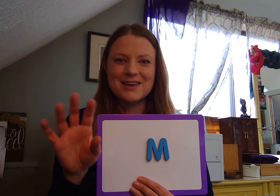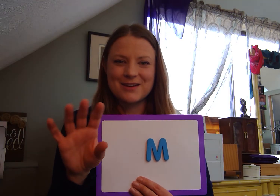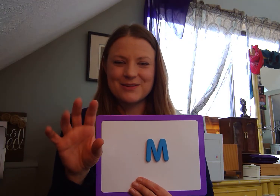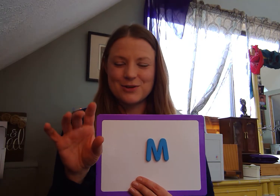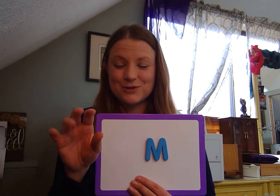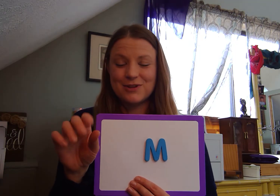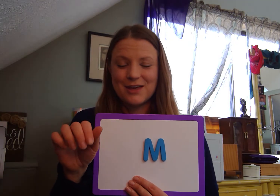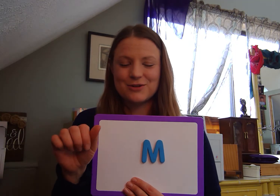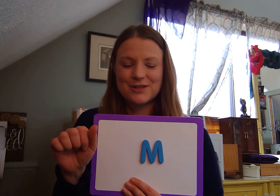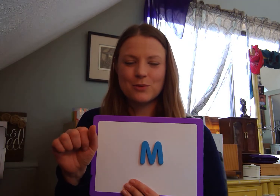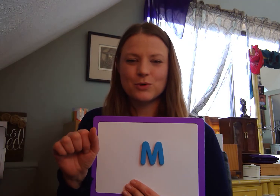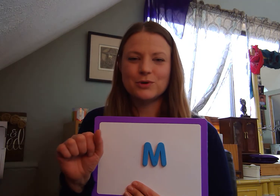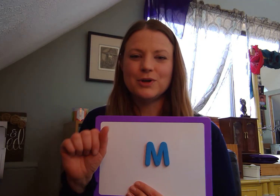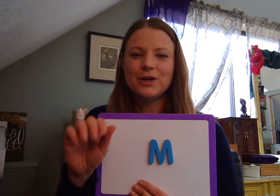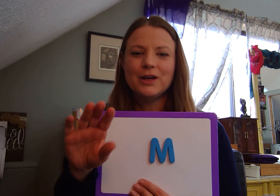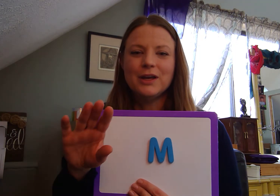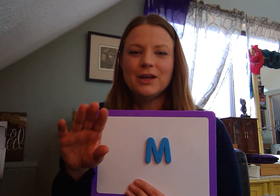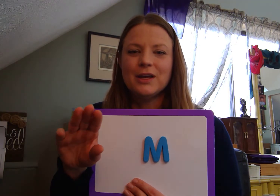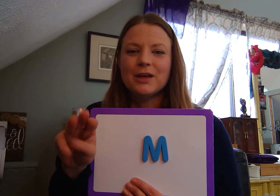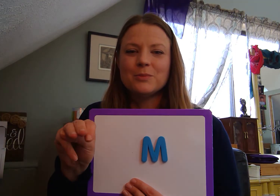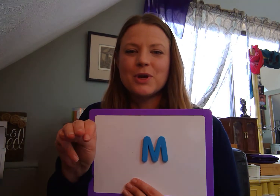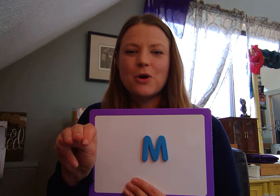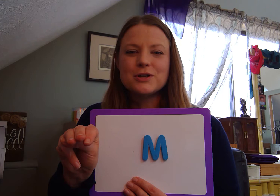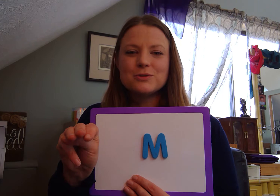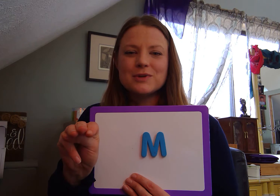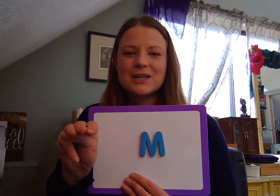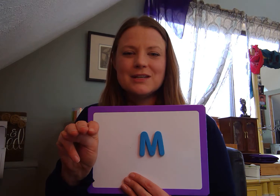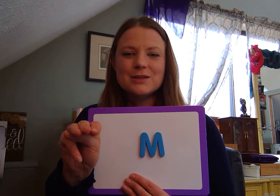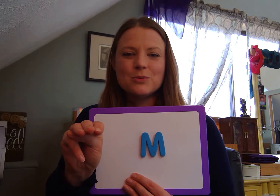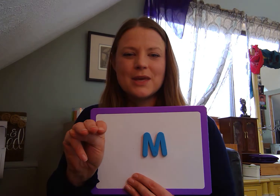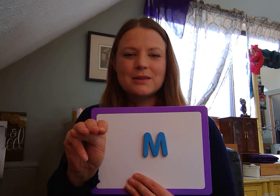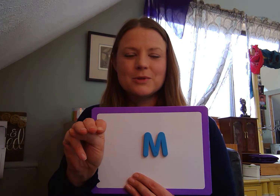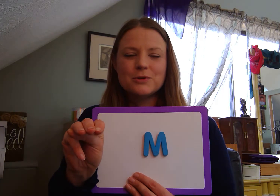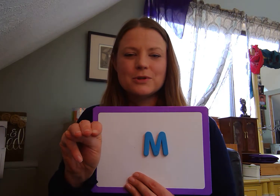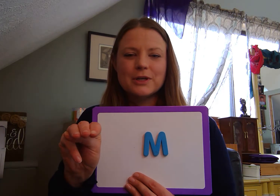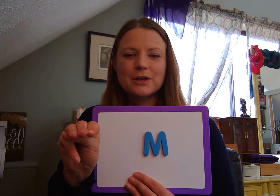there's letters that will be hard to read so to make them a little clearer